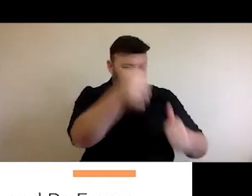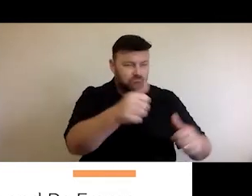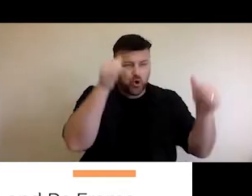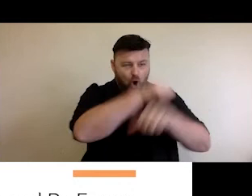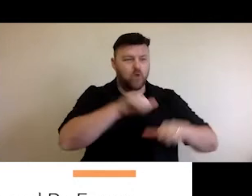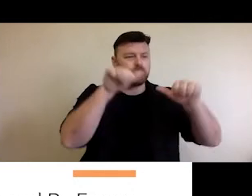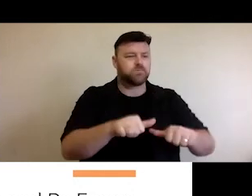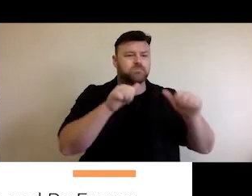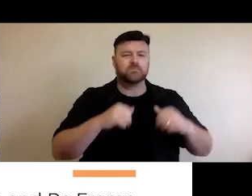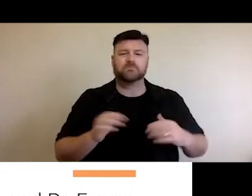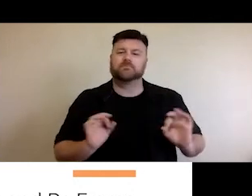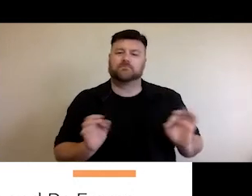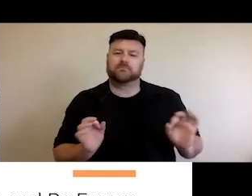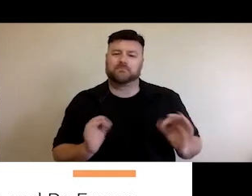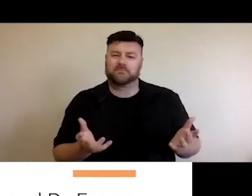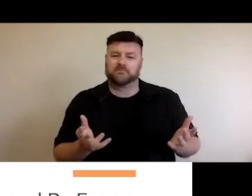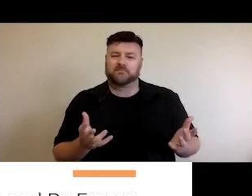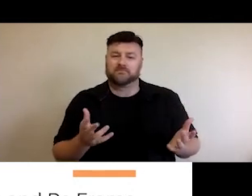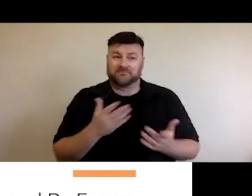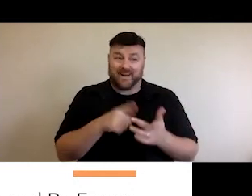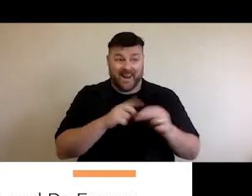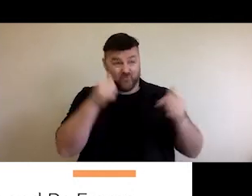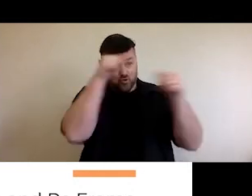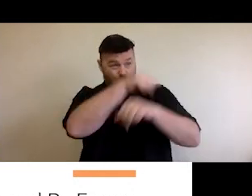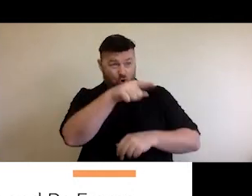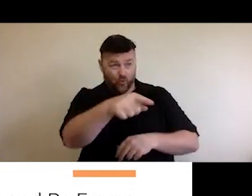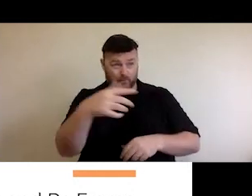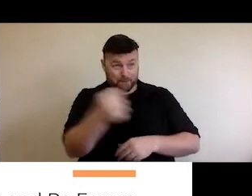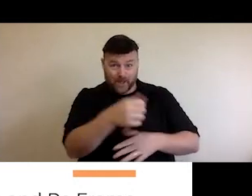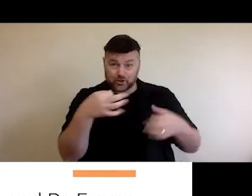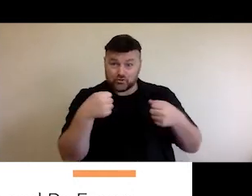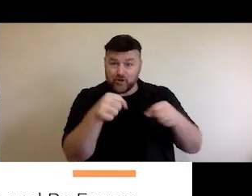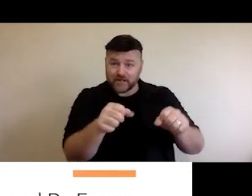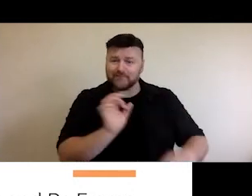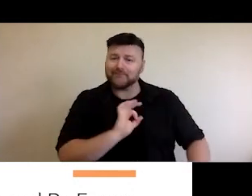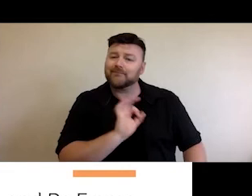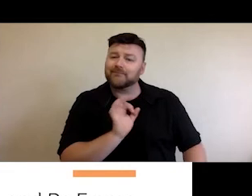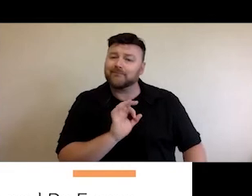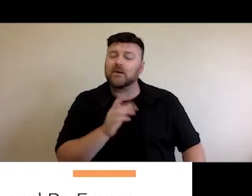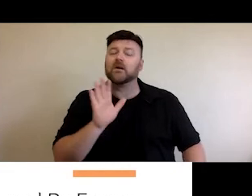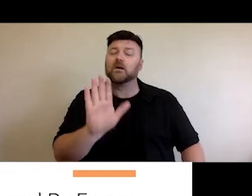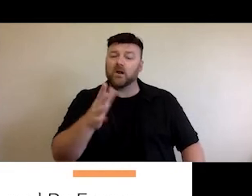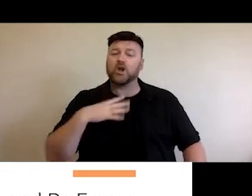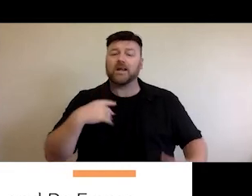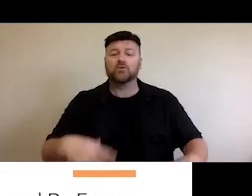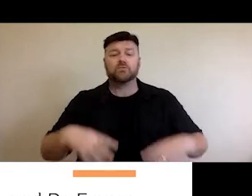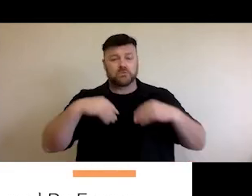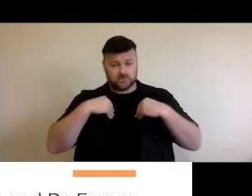then, we'll be in a situation where we don't really need a strategy. So let's just embrace uncertainty. I'm not meaning that flippantly. I